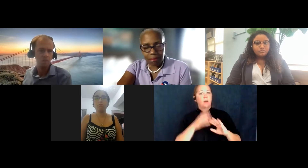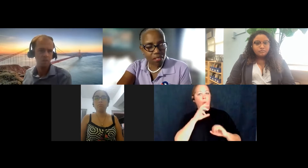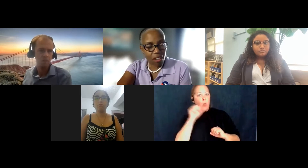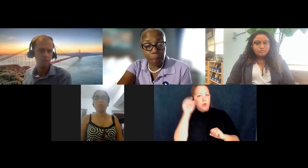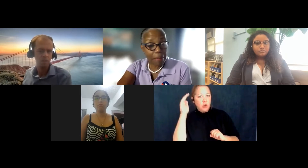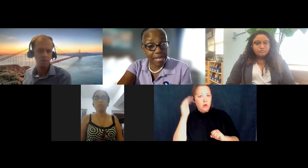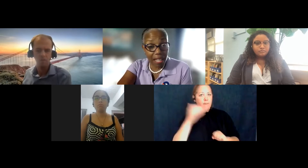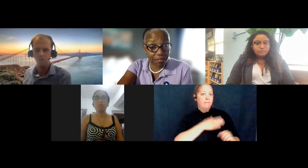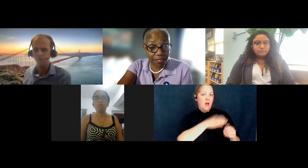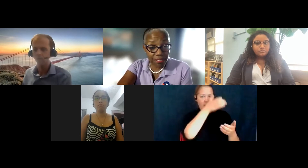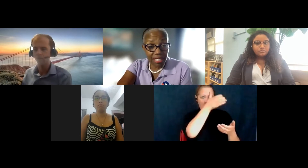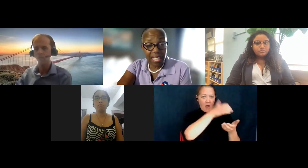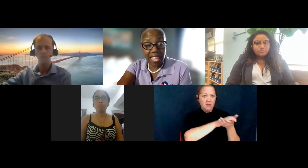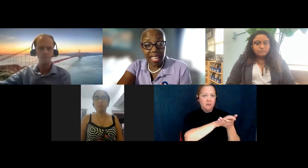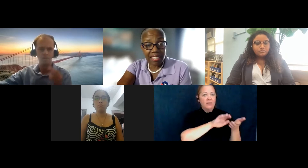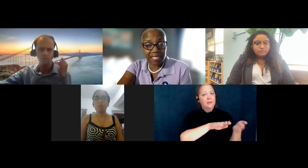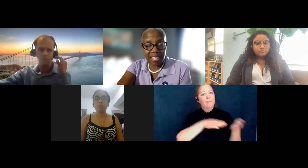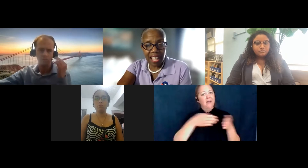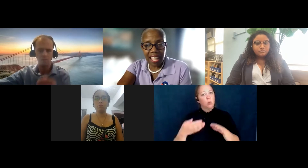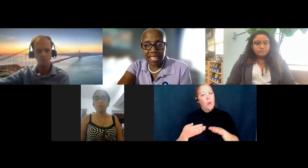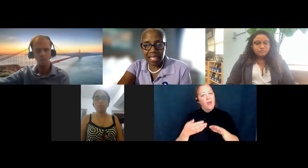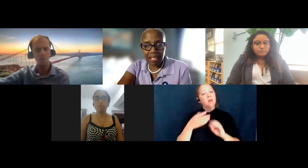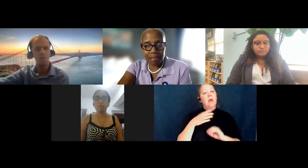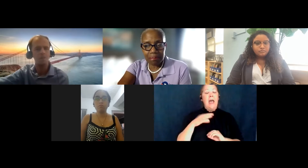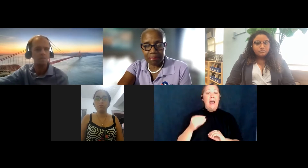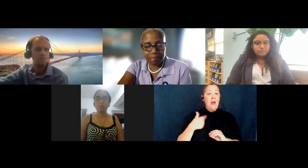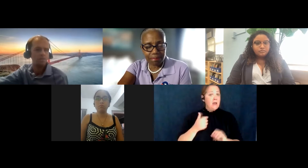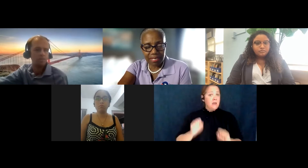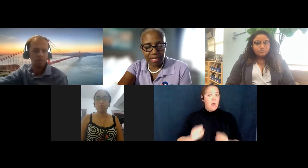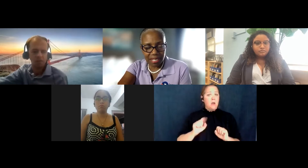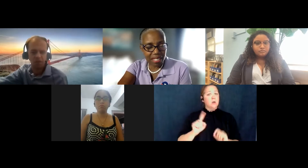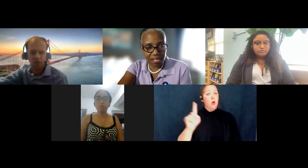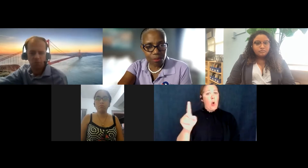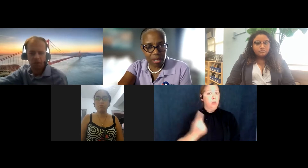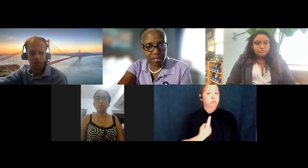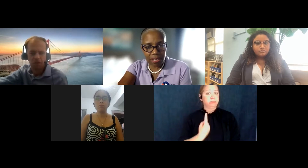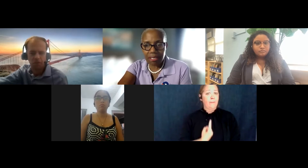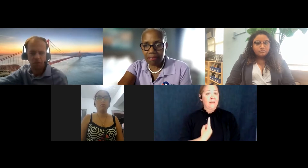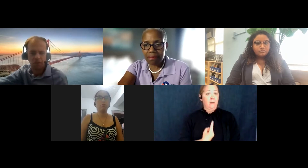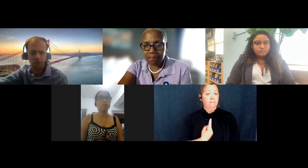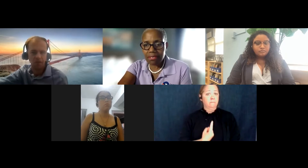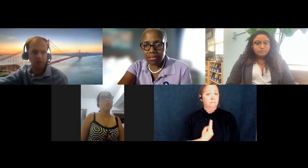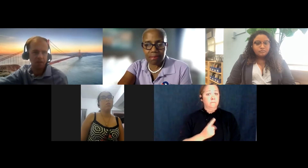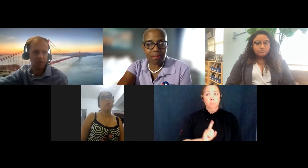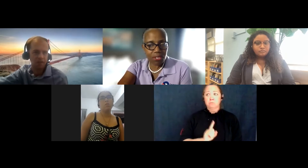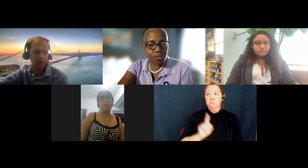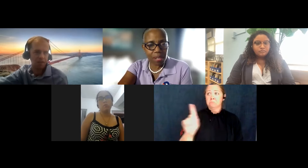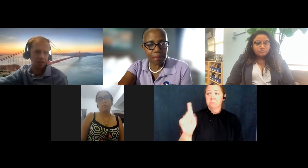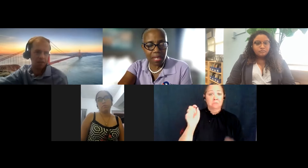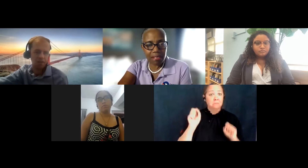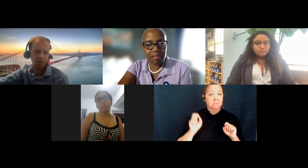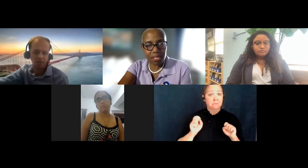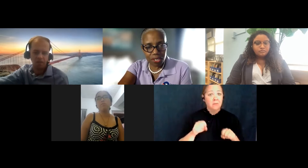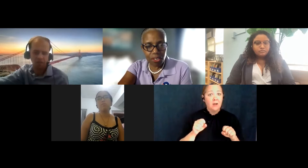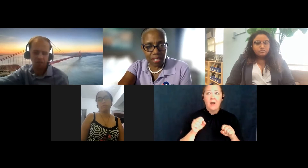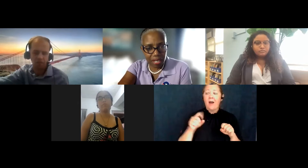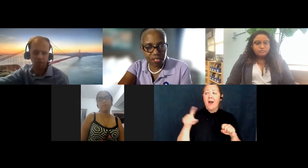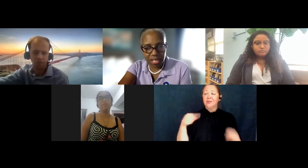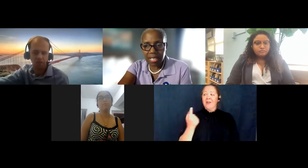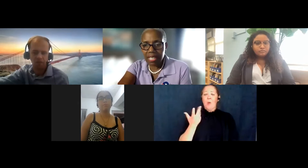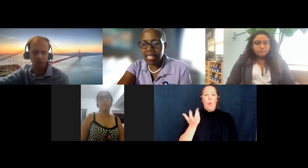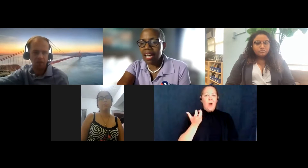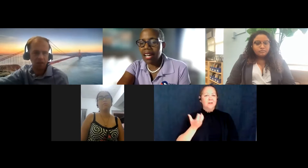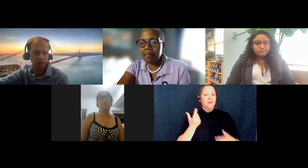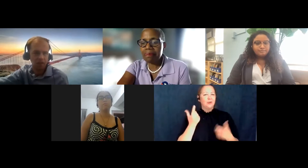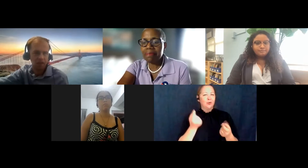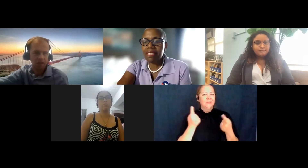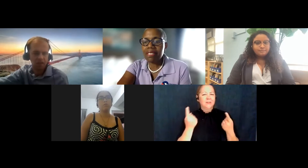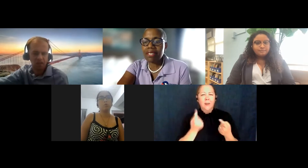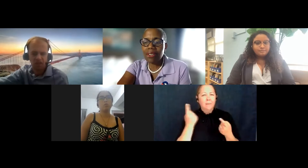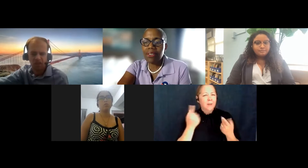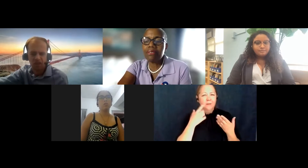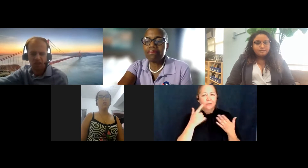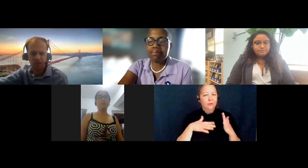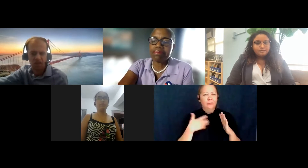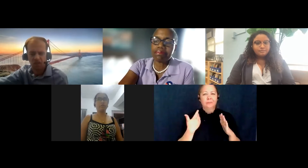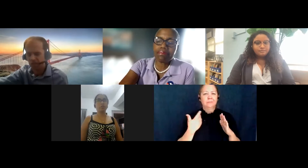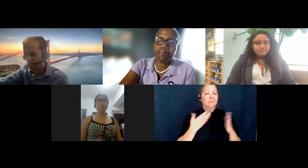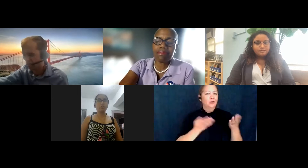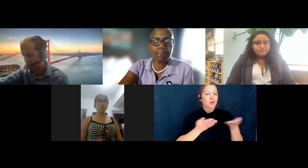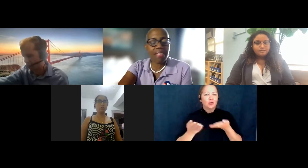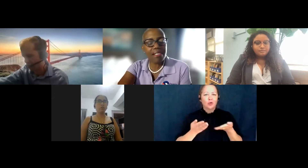go by myself. I just wanted to do something to serve the country. That is